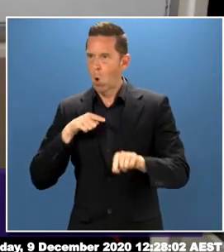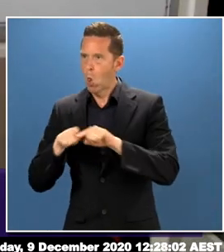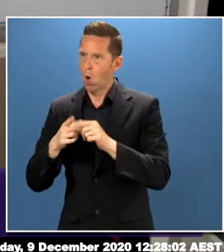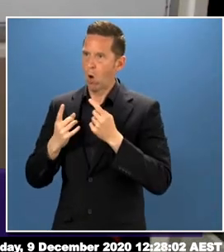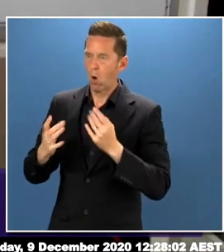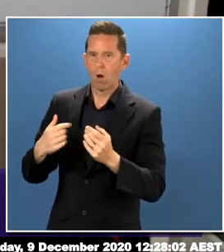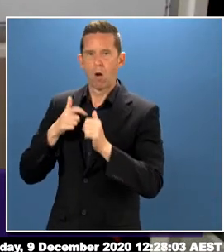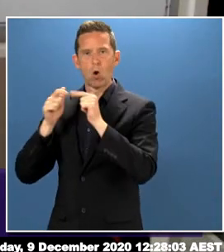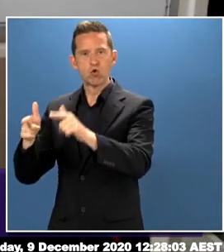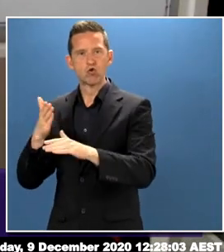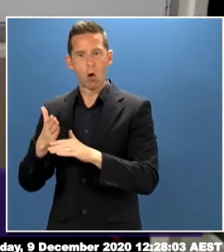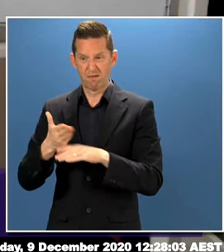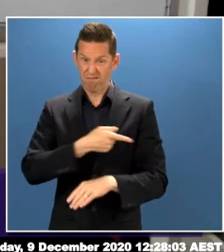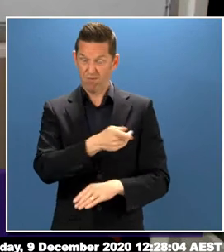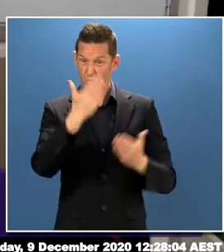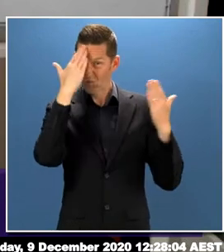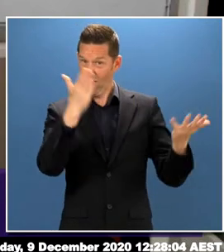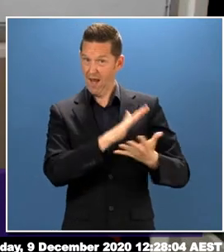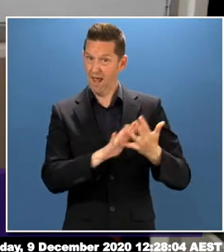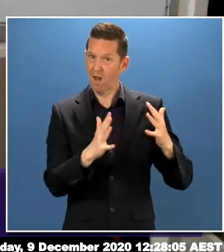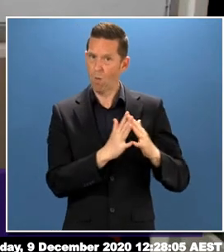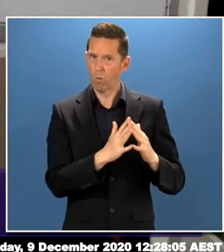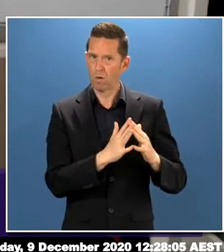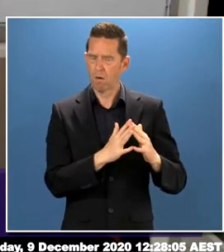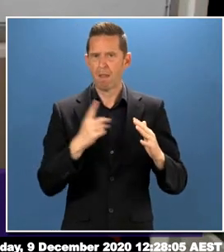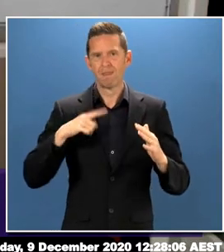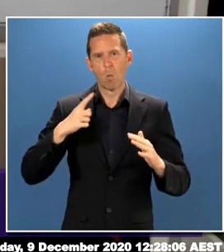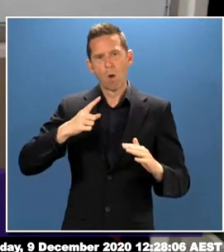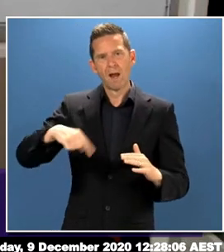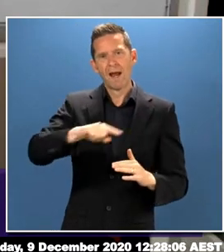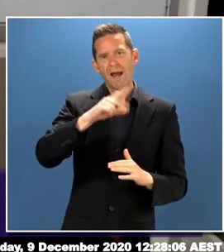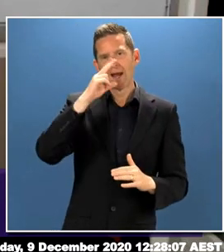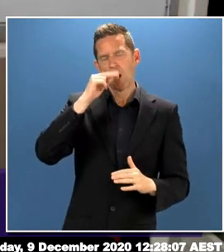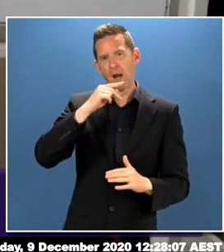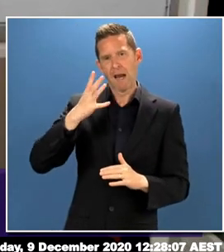So, that's why I think that they need, our young people need further extension